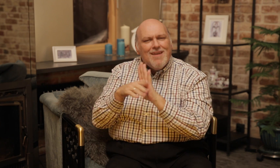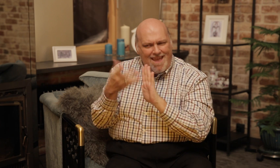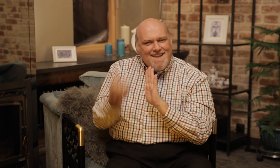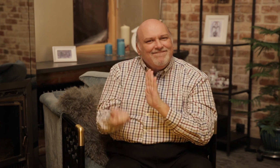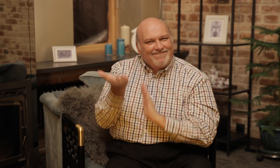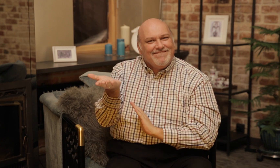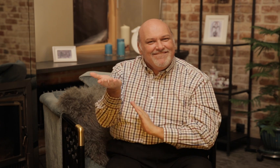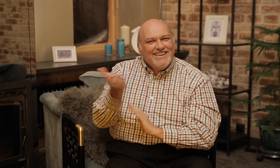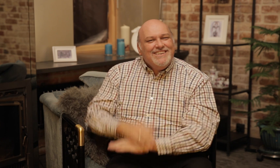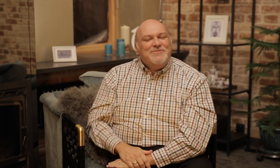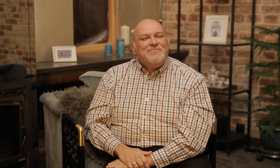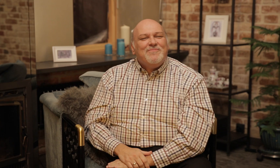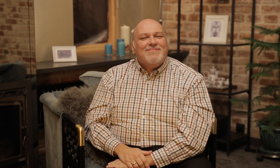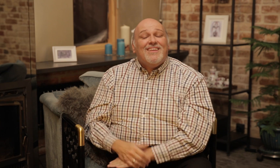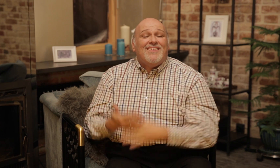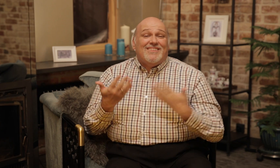it’s there for you to see.